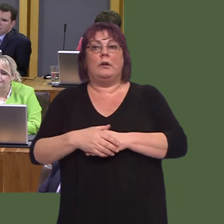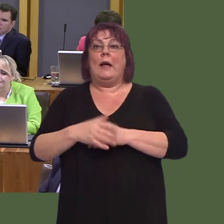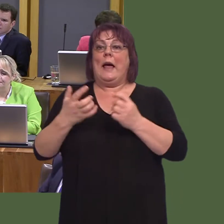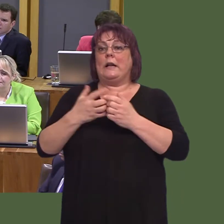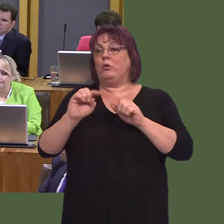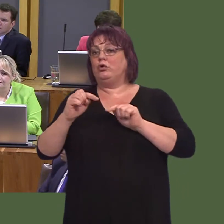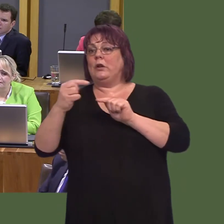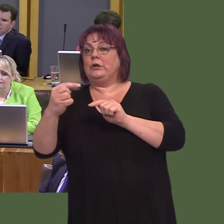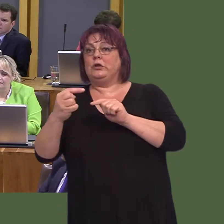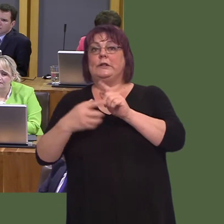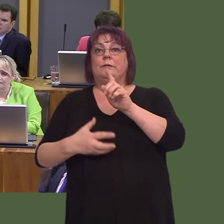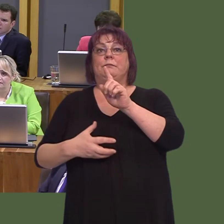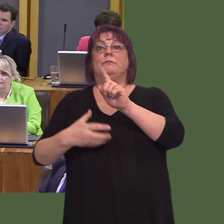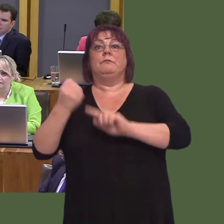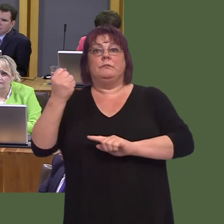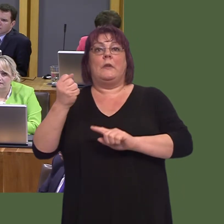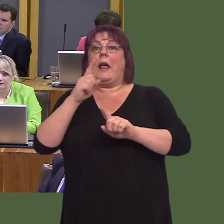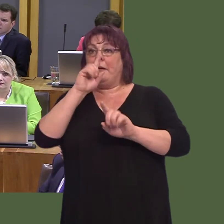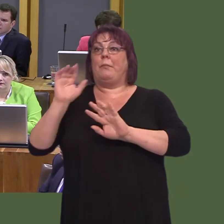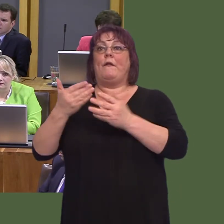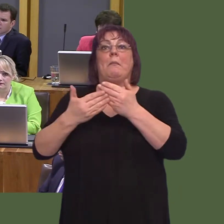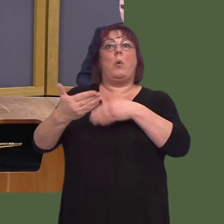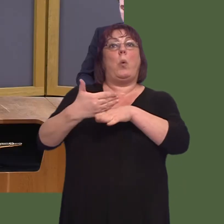and, of course, continue to provide jobs for people.